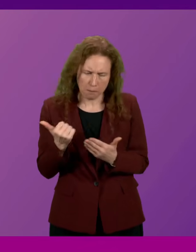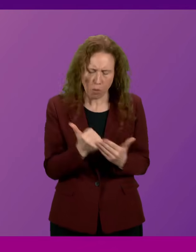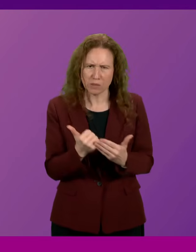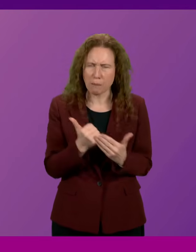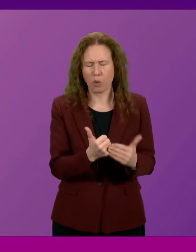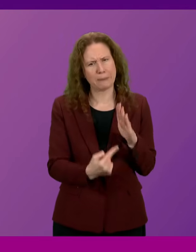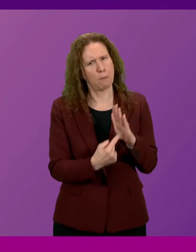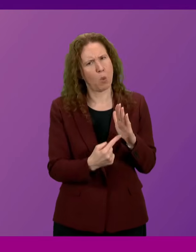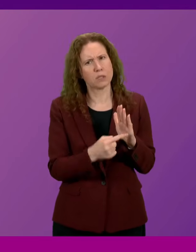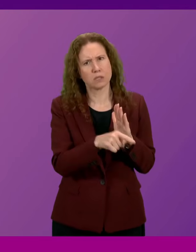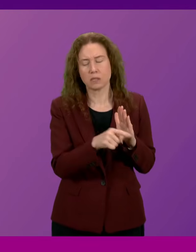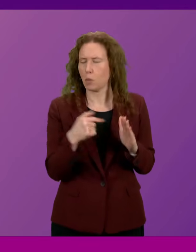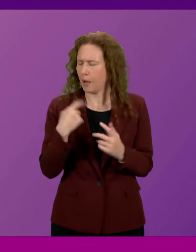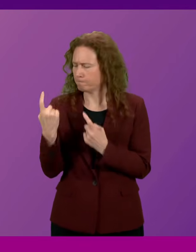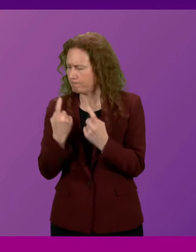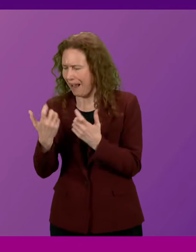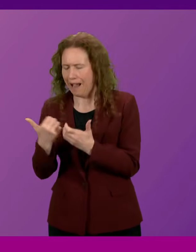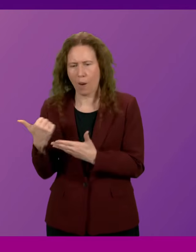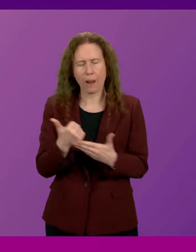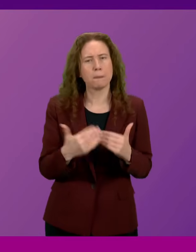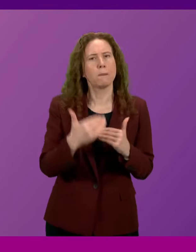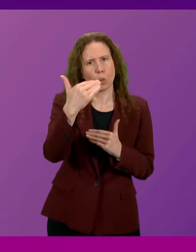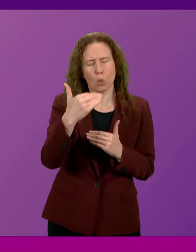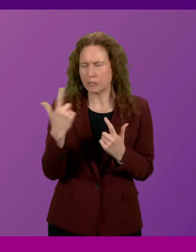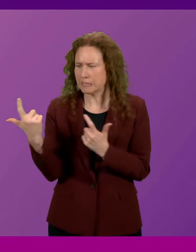In my earlier answer, I said that we are constantly looking to identify additional